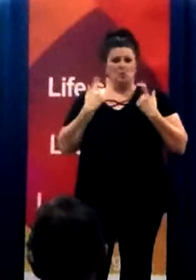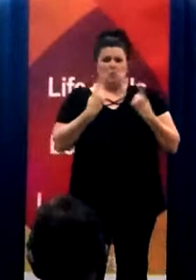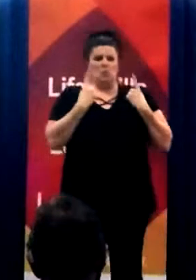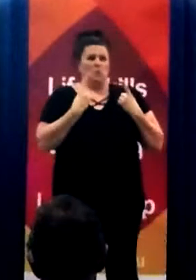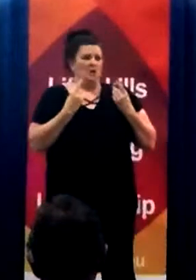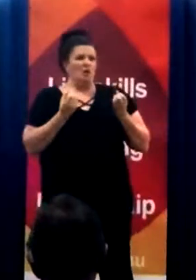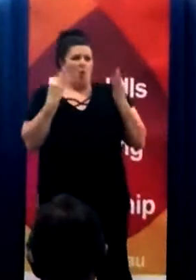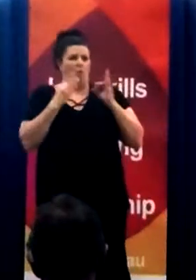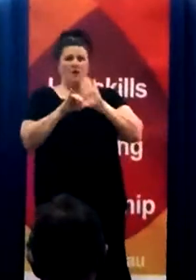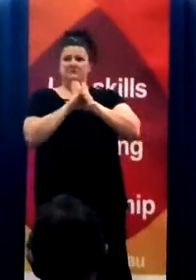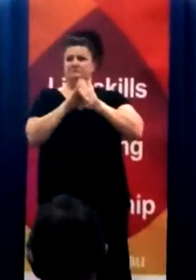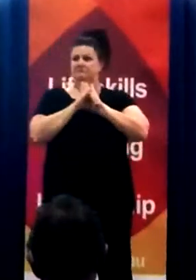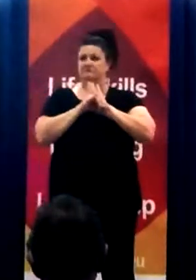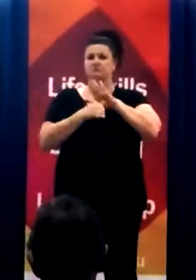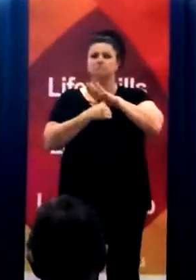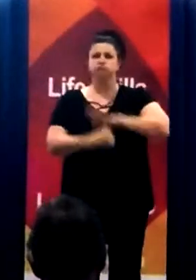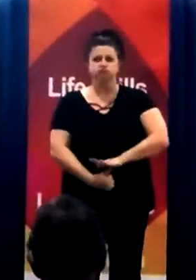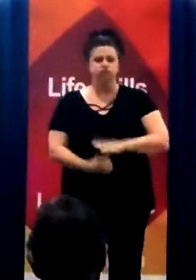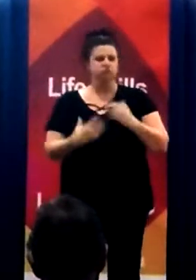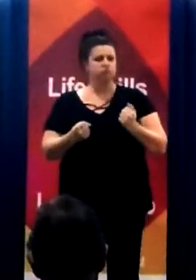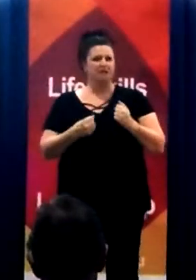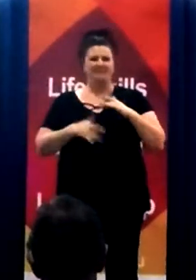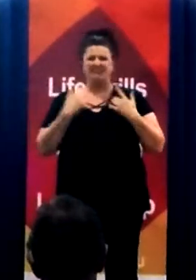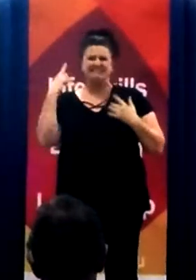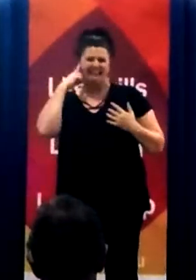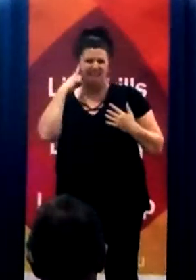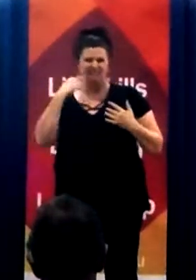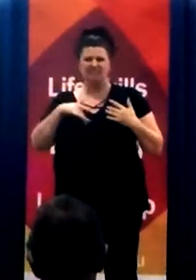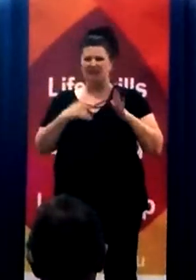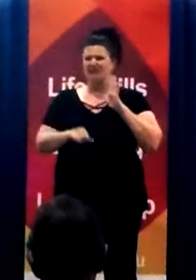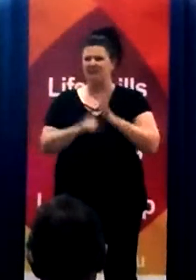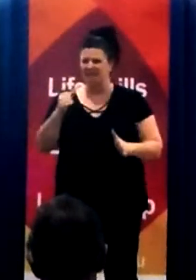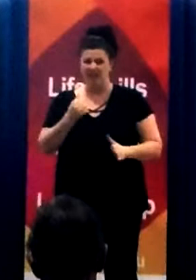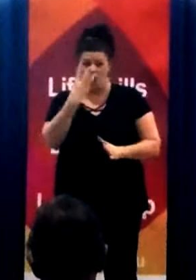I was very depressed. I felt Deaf and useless for about three years.